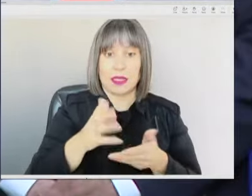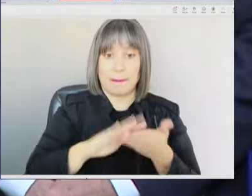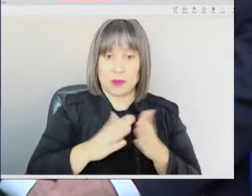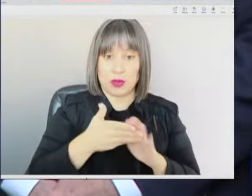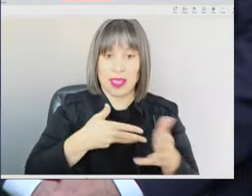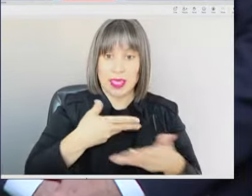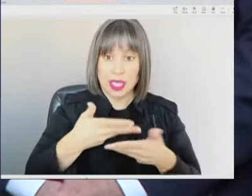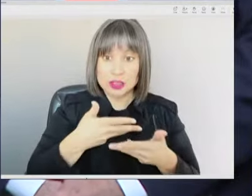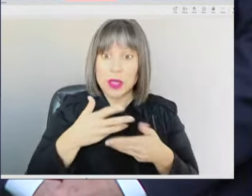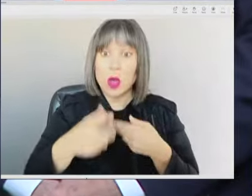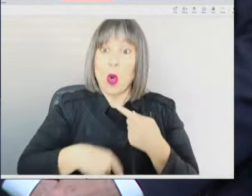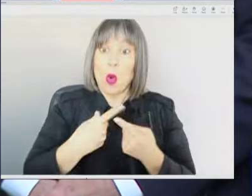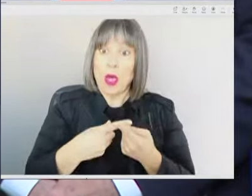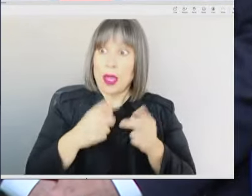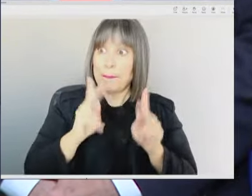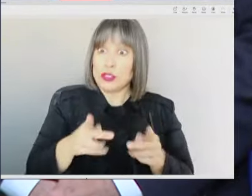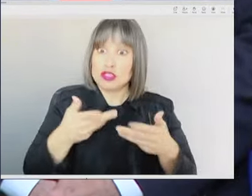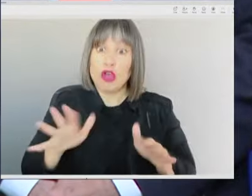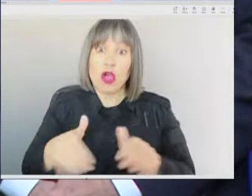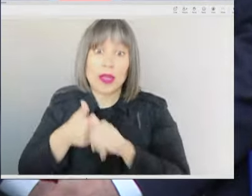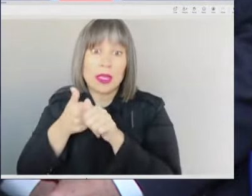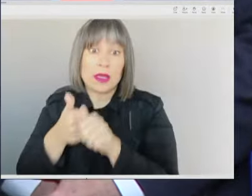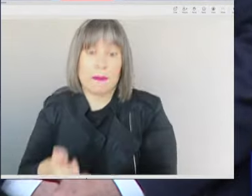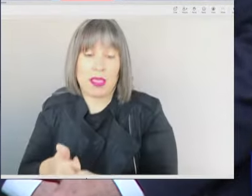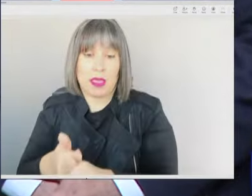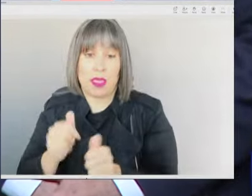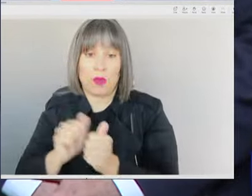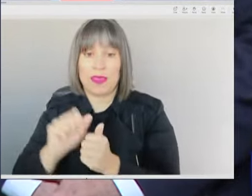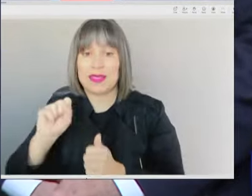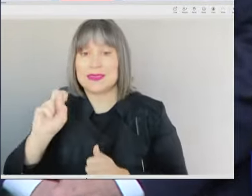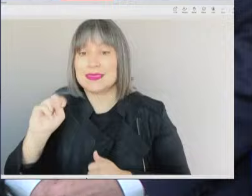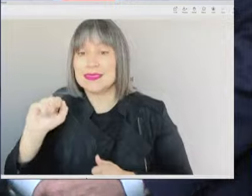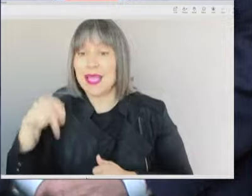already compliant with SNAP work requirements. And so when you can automate that process,